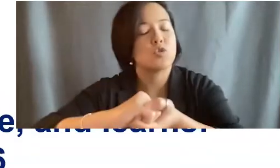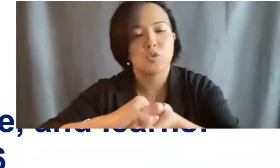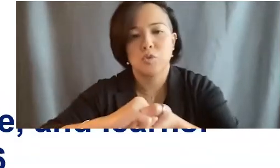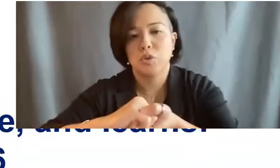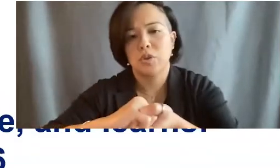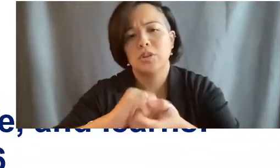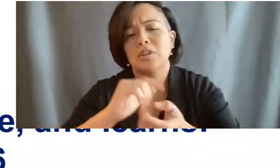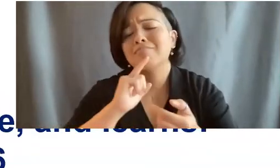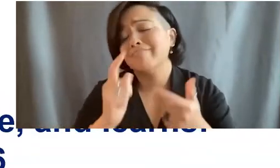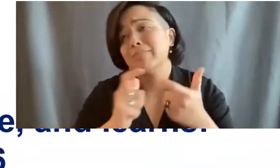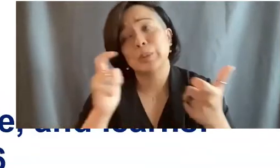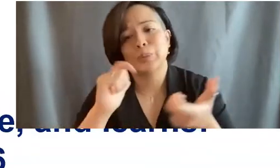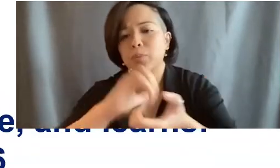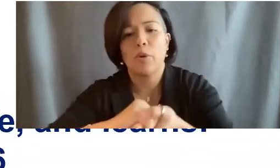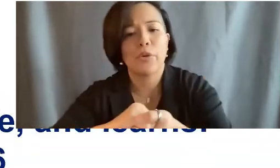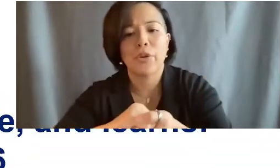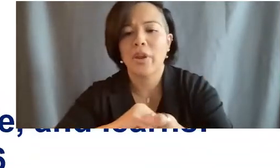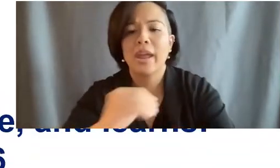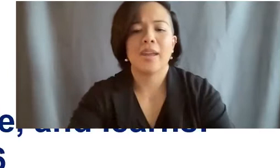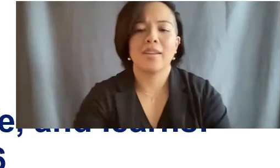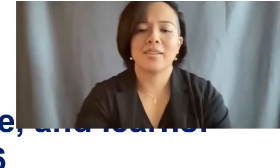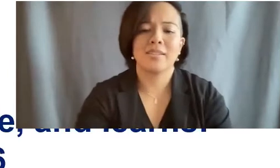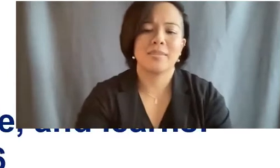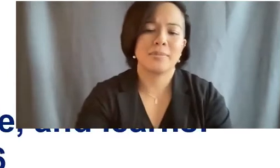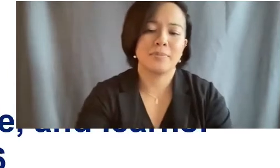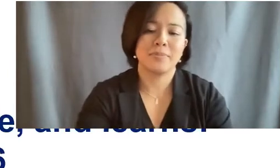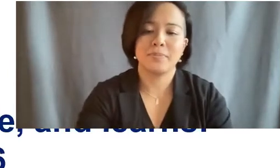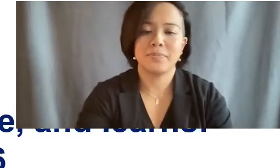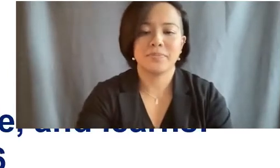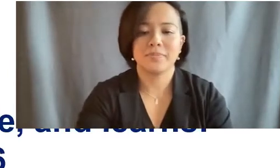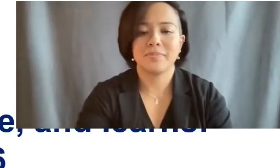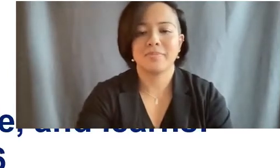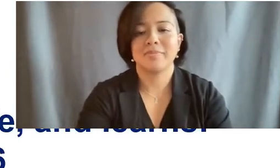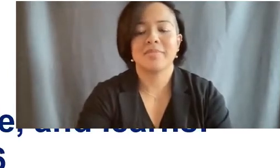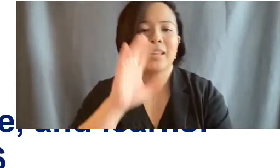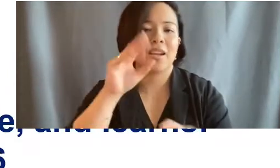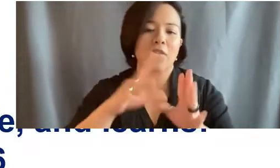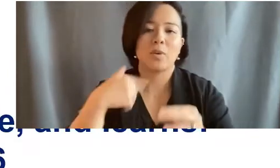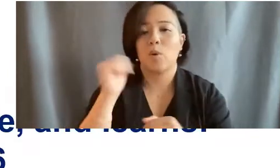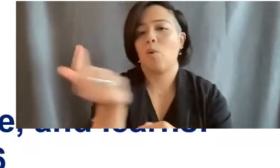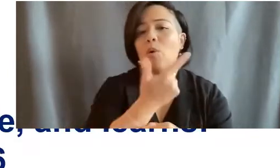challenges in terms of how much resources we can give,